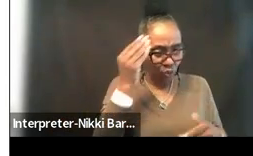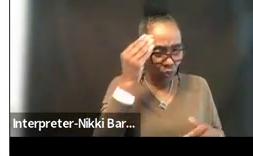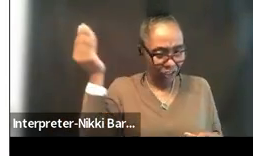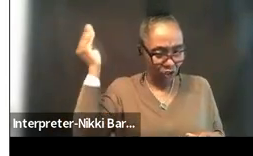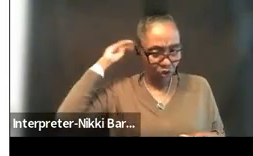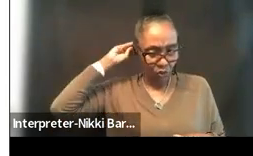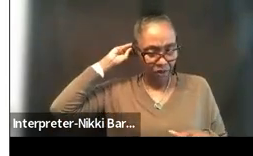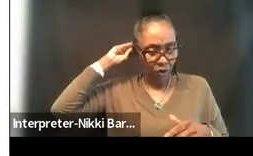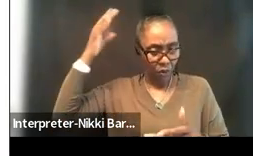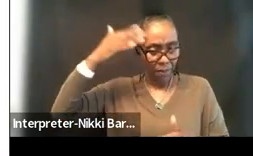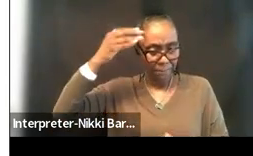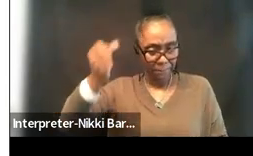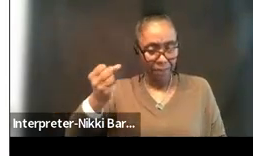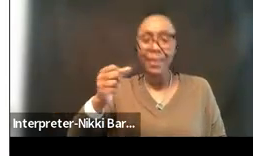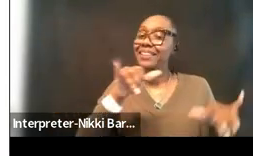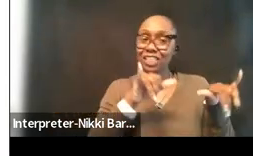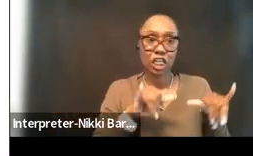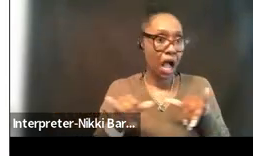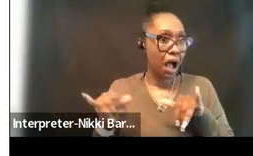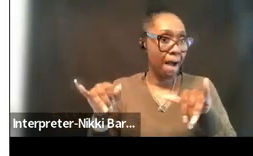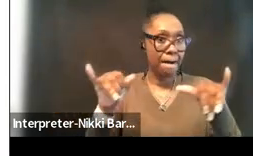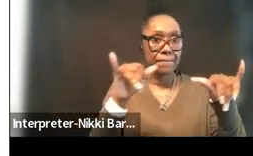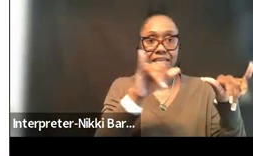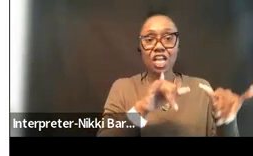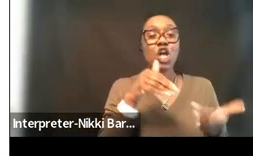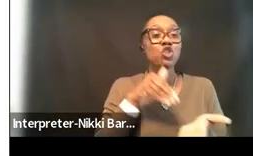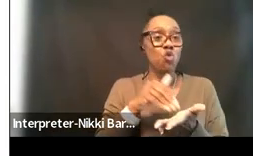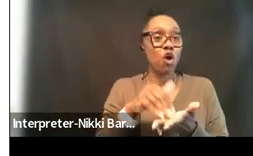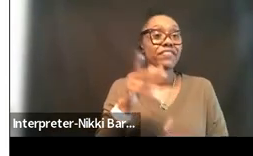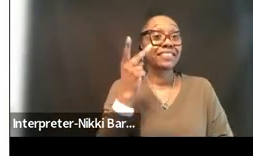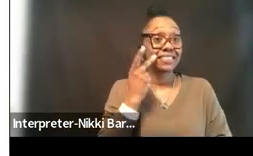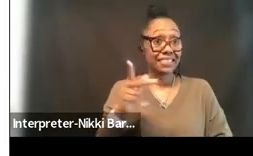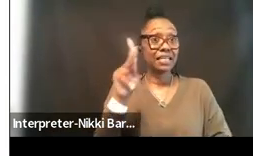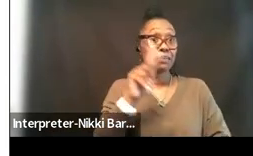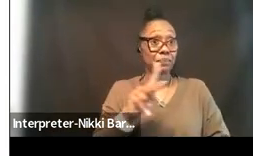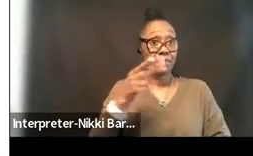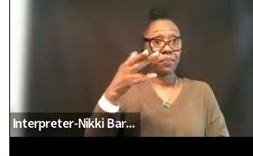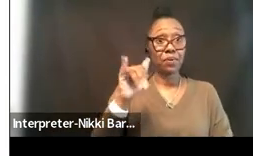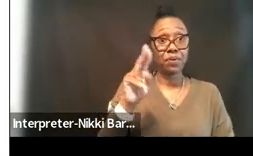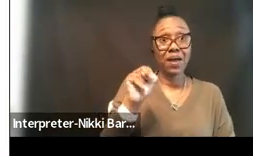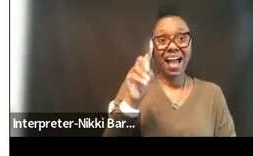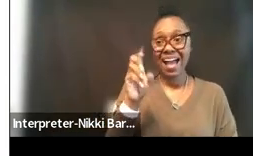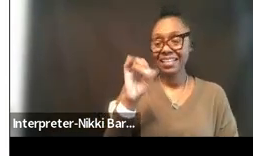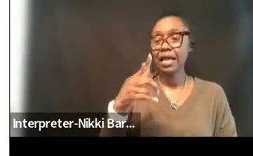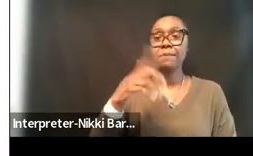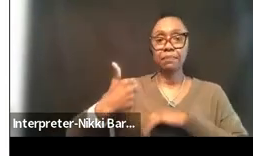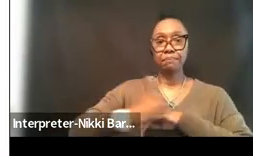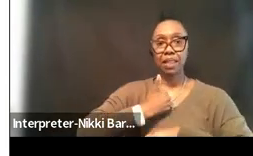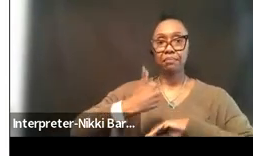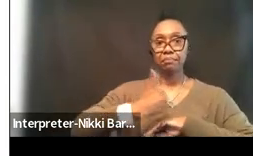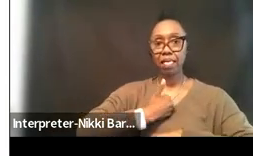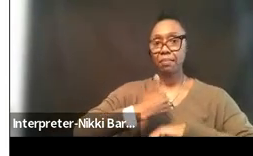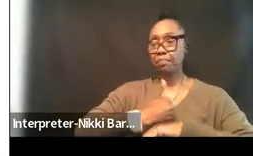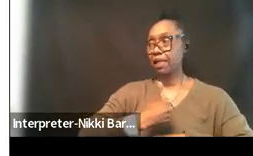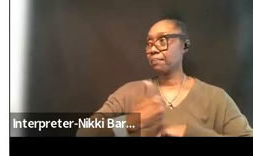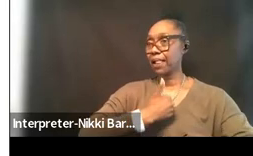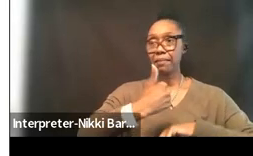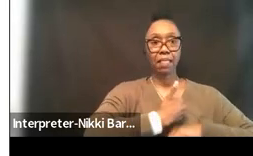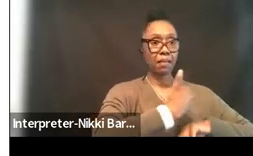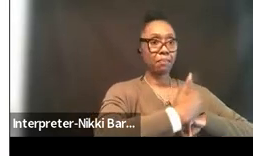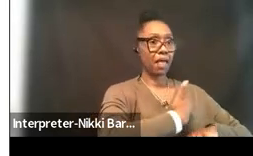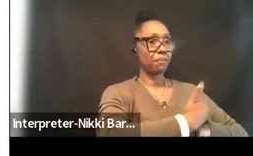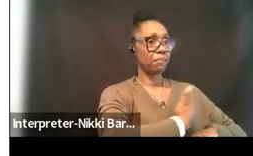It is very common and you will most often see individuals hindsight blaming themselves because they can't figure out what else to blame to make this make sense.